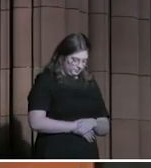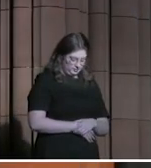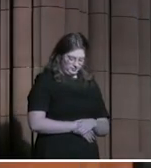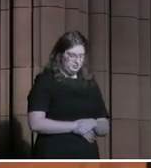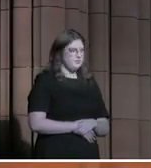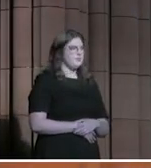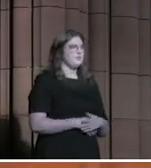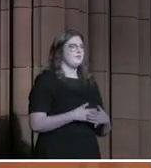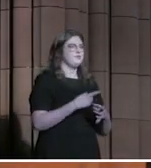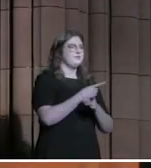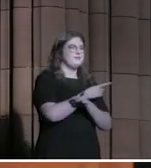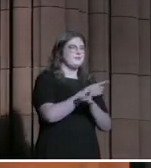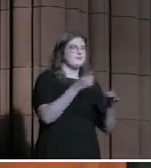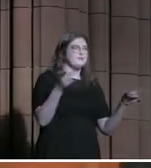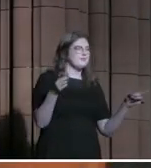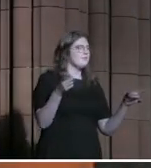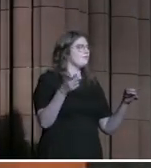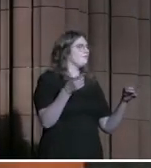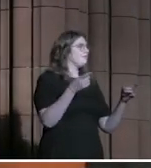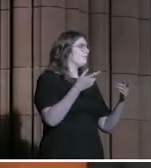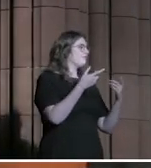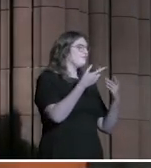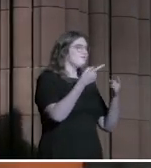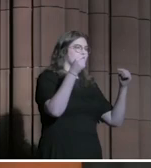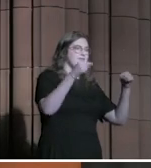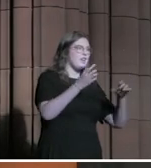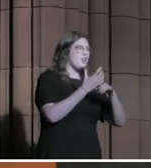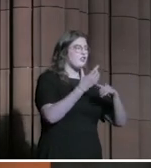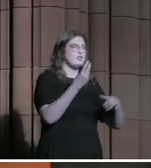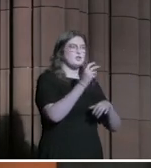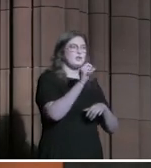Ladies and gentlemen, esteemed guests and graduates of 2023,